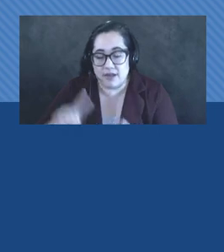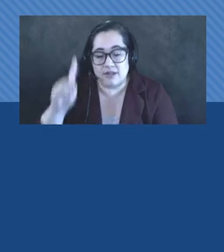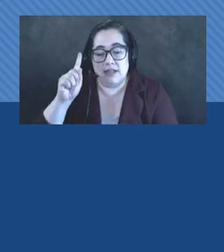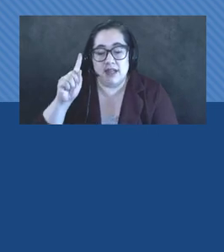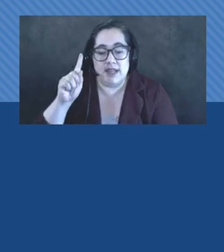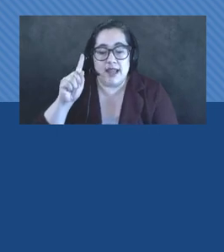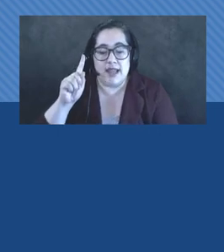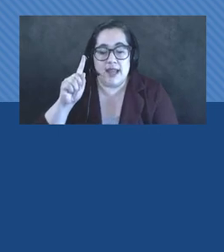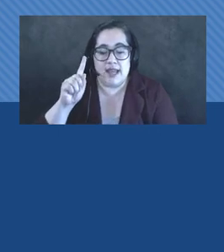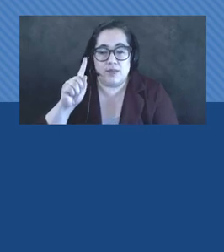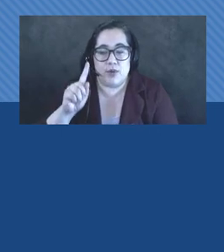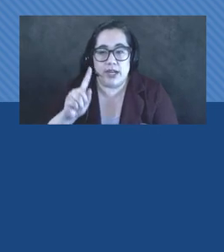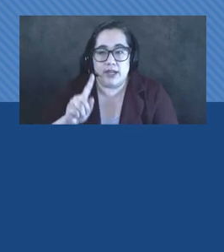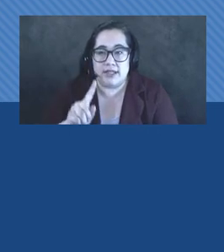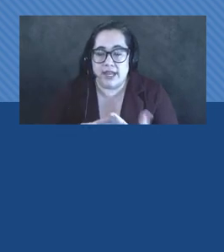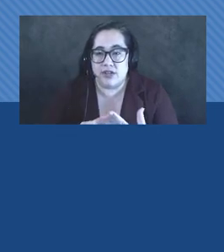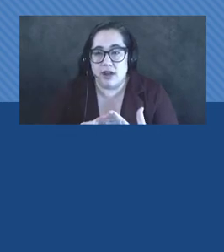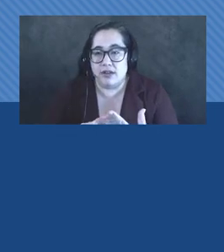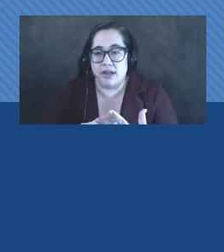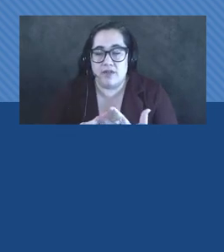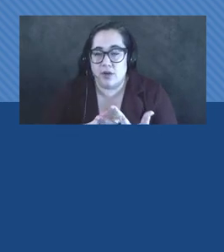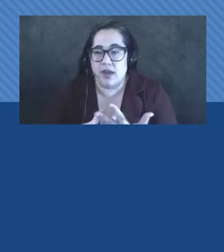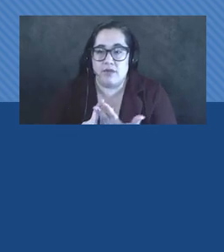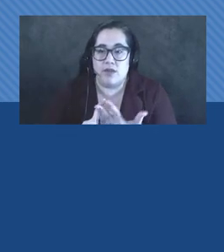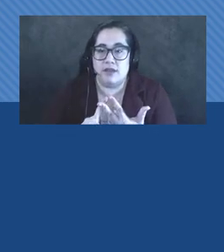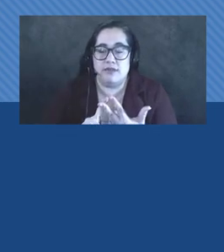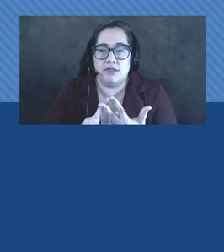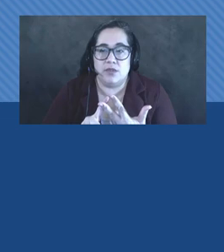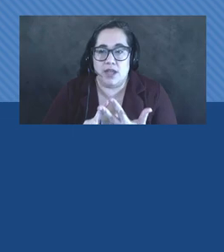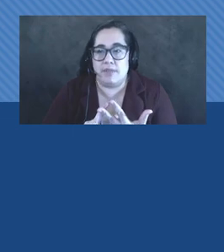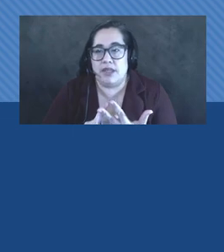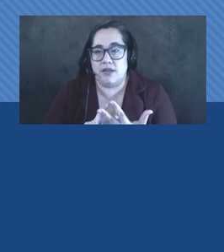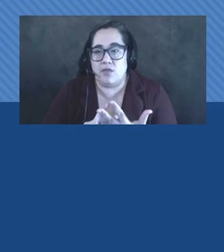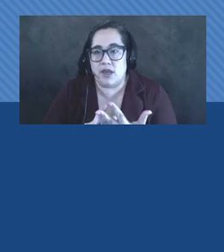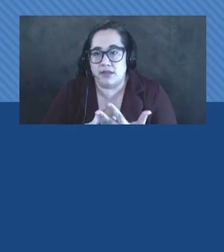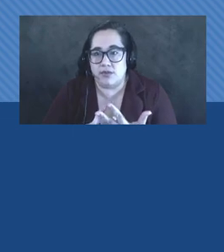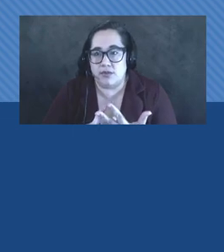out. And bring a scantron. And if you don't have one you will not be allowed to walk in the room.